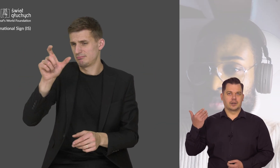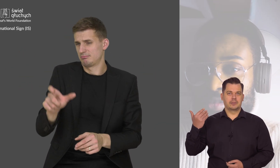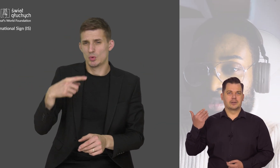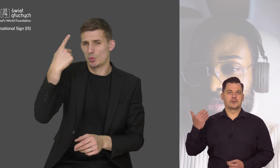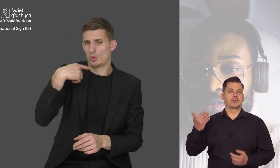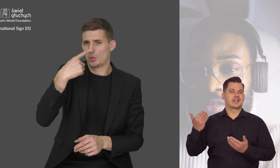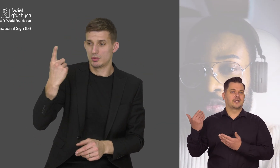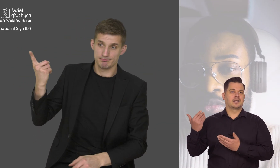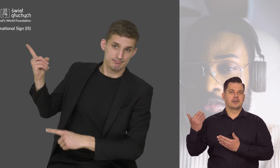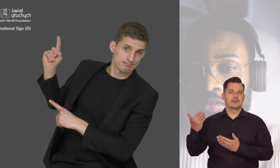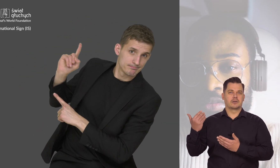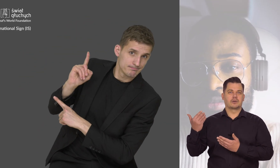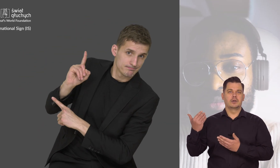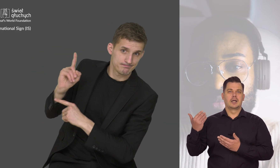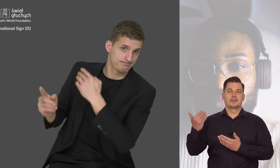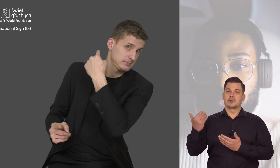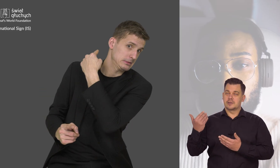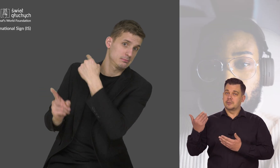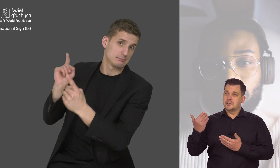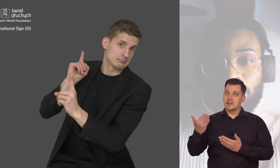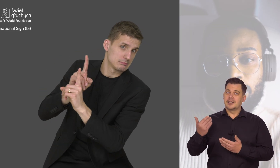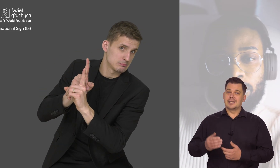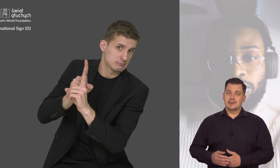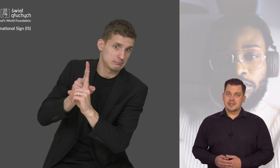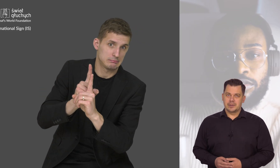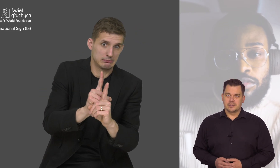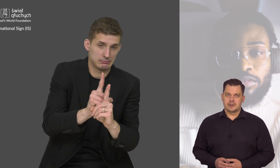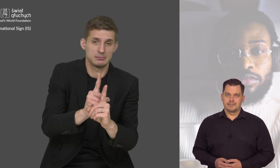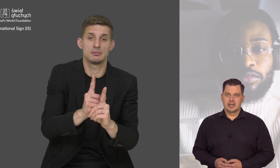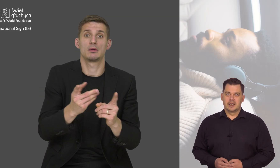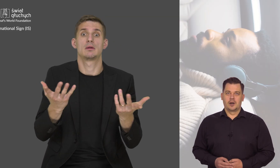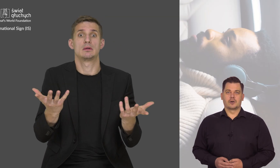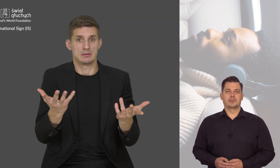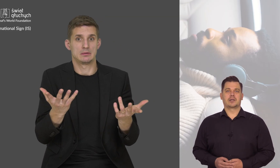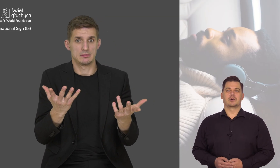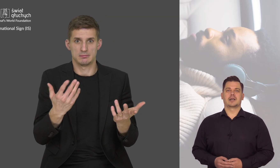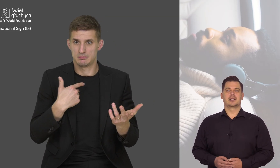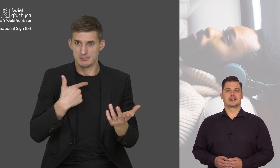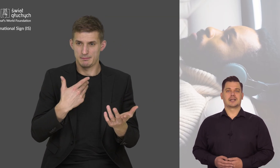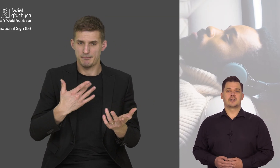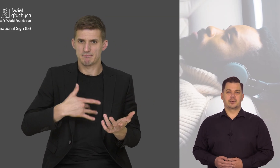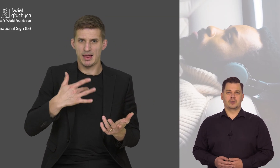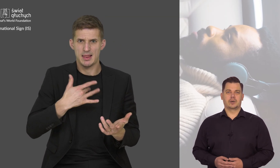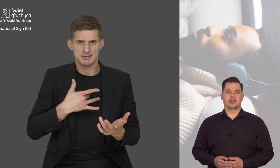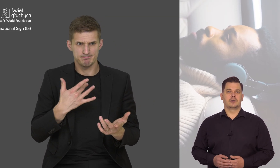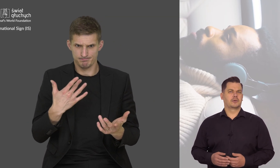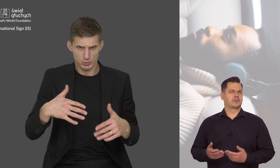outside their field of vision—it can get dangerous. The person trying to get their attention